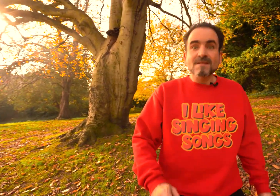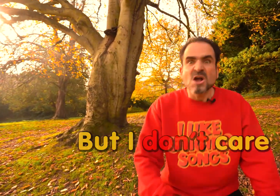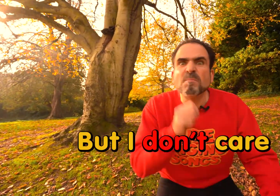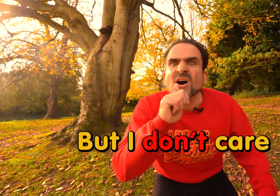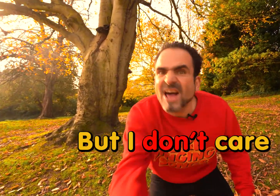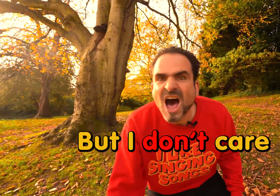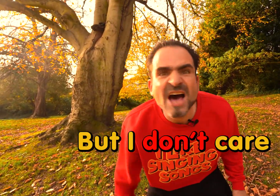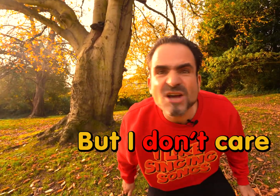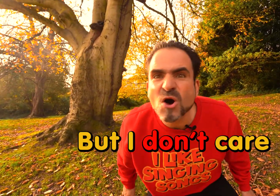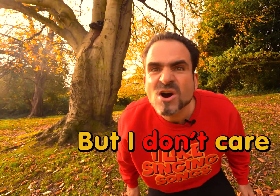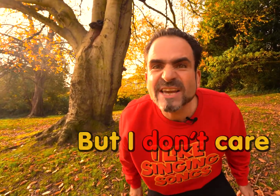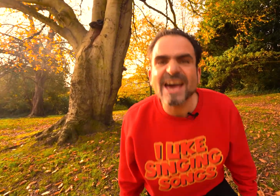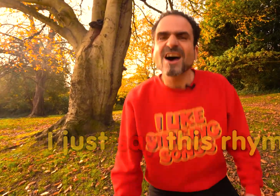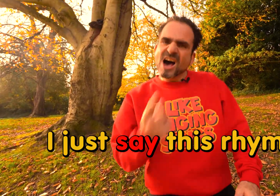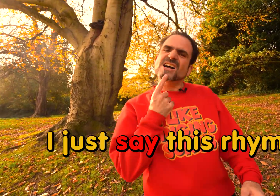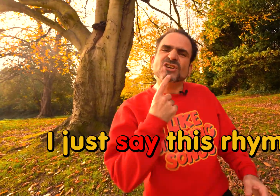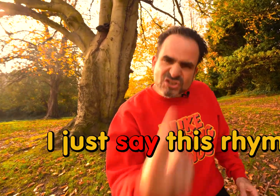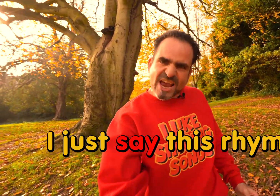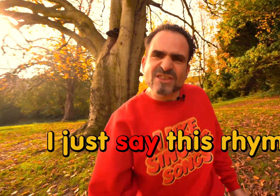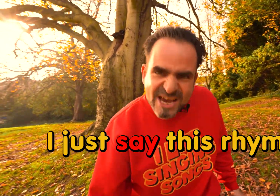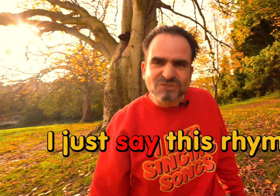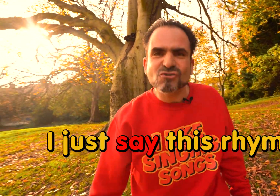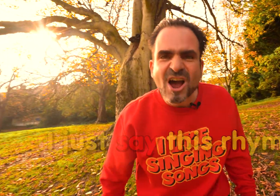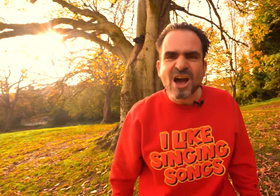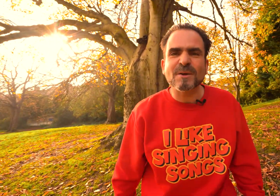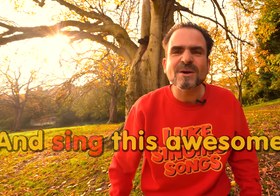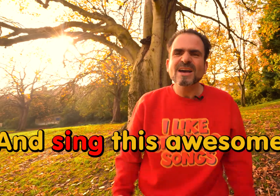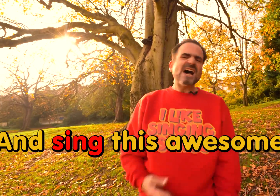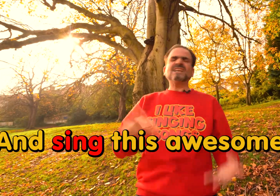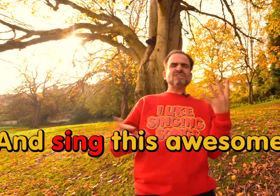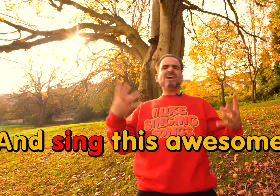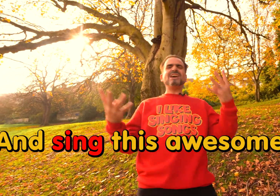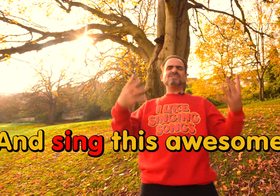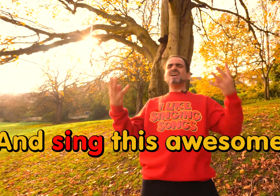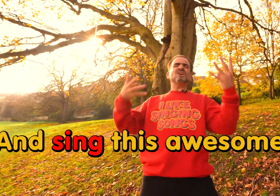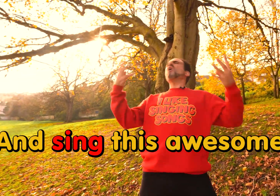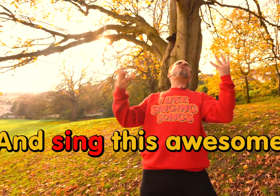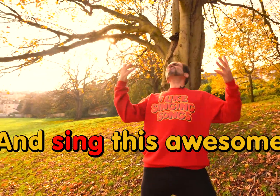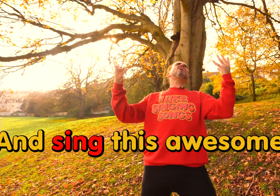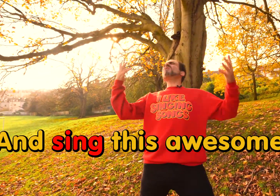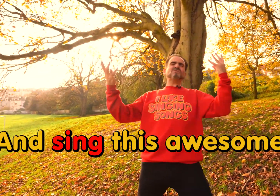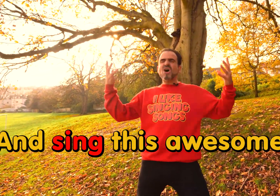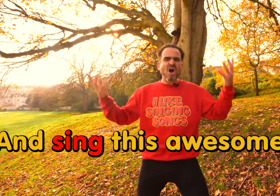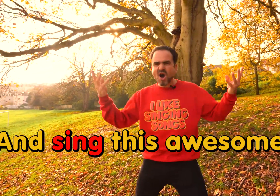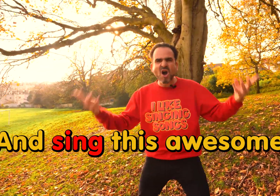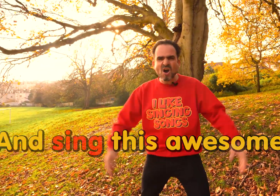But I don't care....I just say this rhyme And sing this awesome song